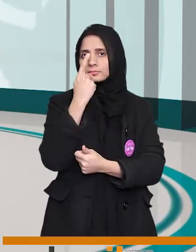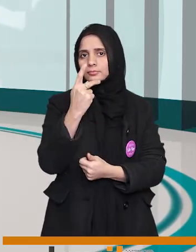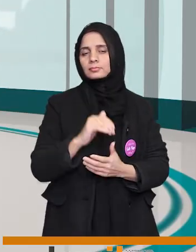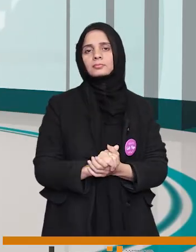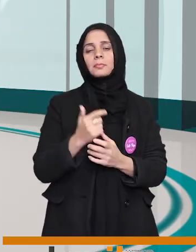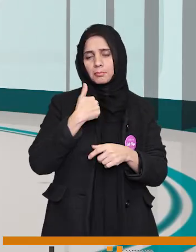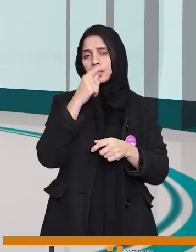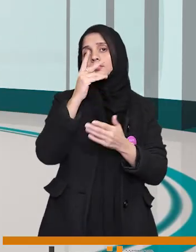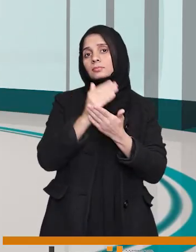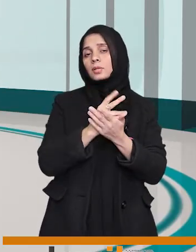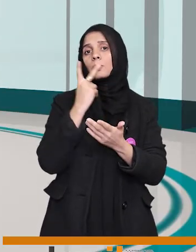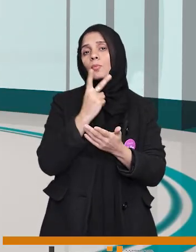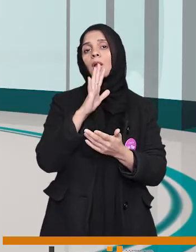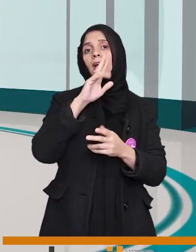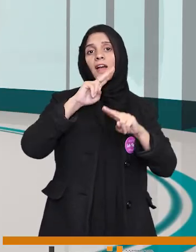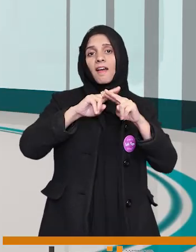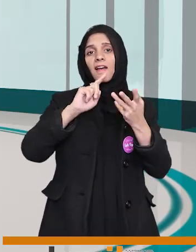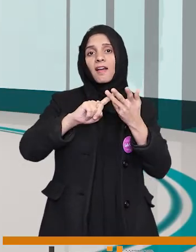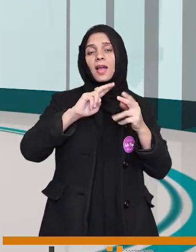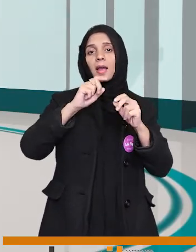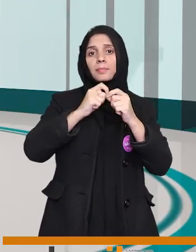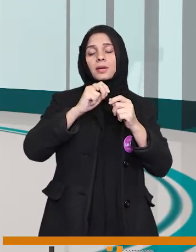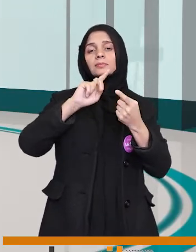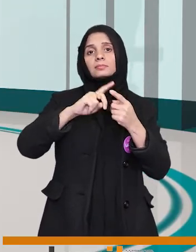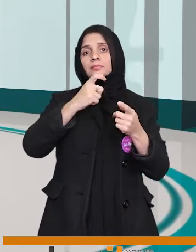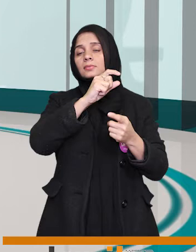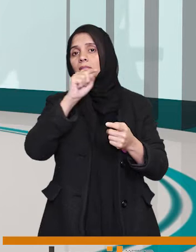I'm talking about fiverr.com,